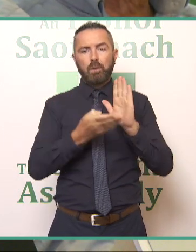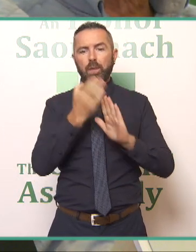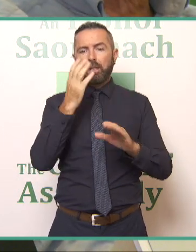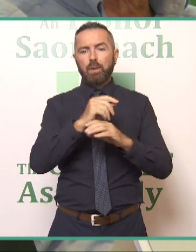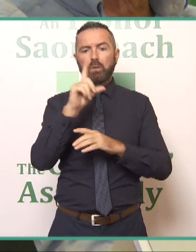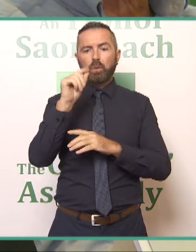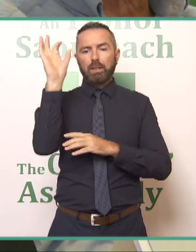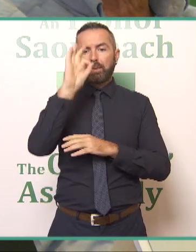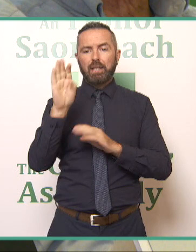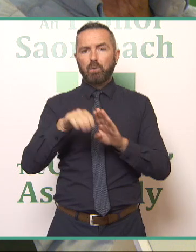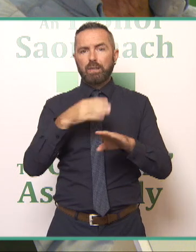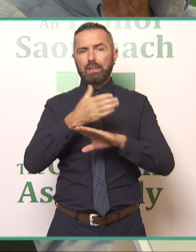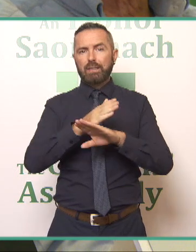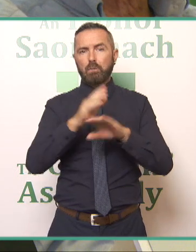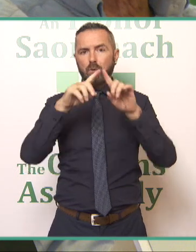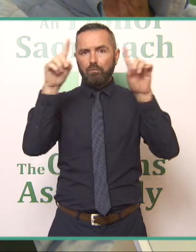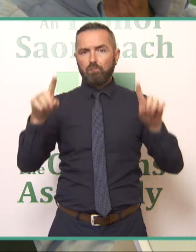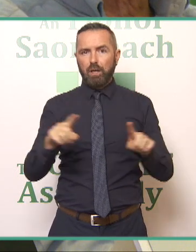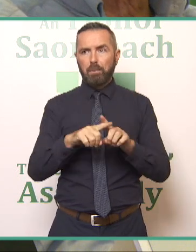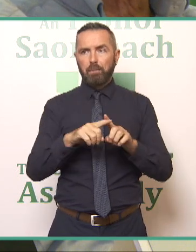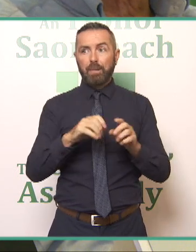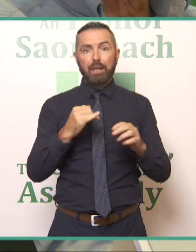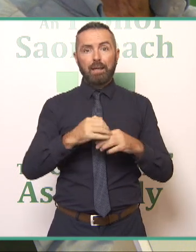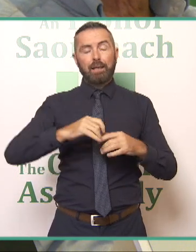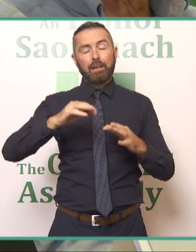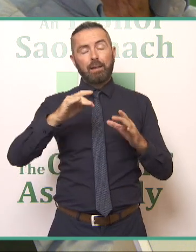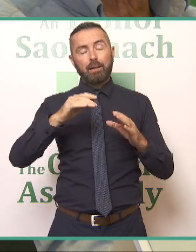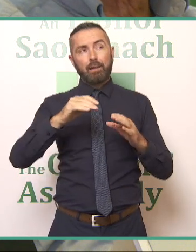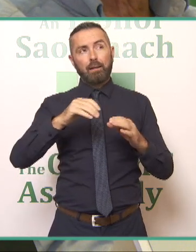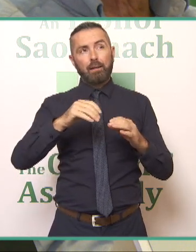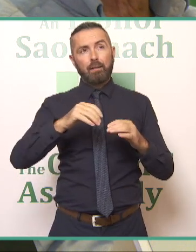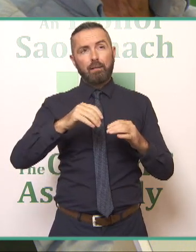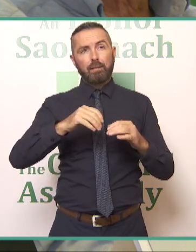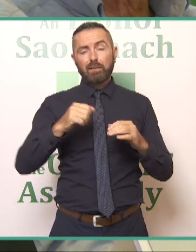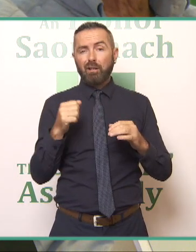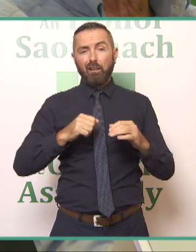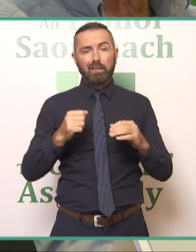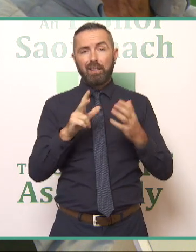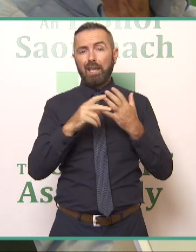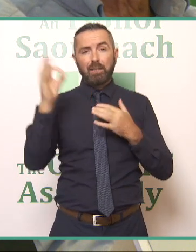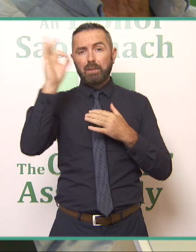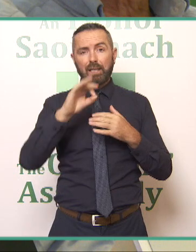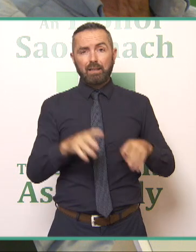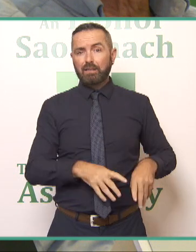homes with timber frame in Scotland. It's 80% It's pretty much the same Society. So there's no reason why in Ireland